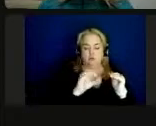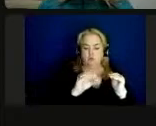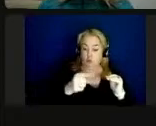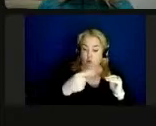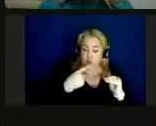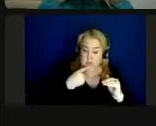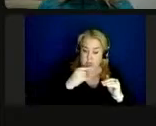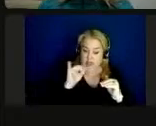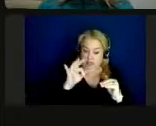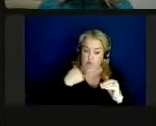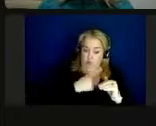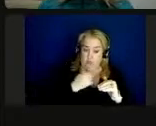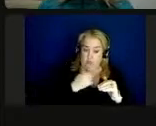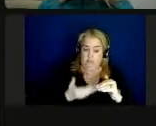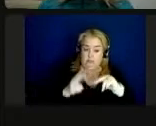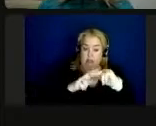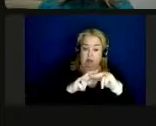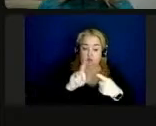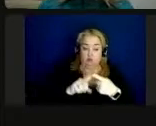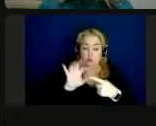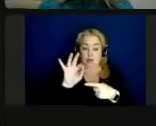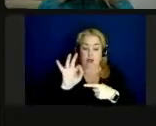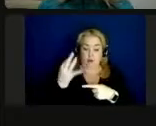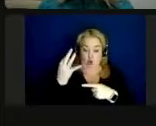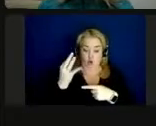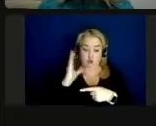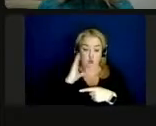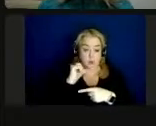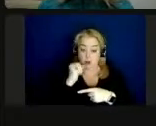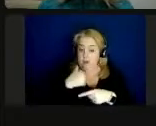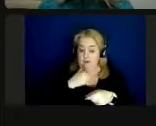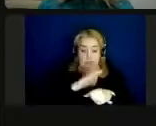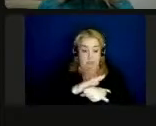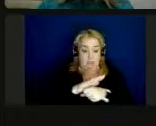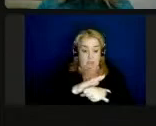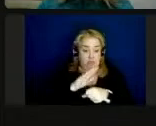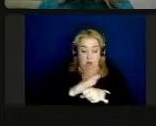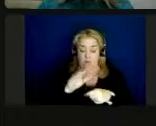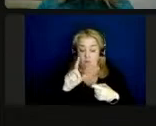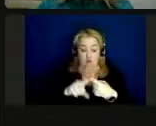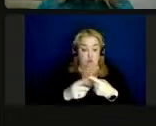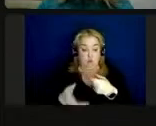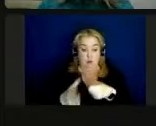NIGHT. AND YOU'VE TALKED ABOUT STRUCTURAL DEFICITS MUCH